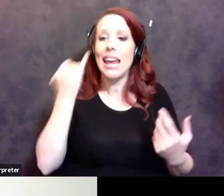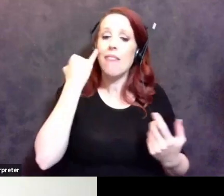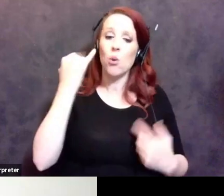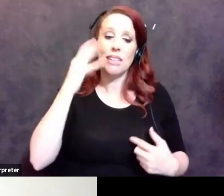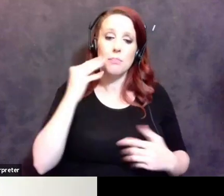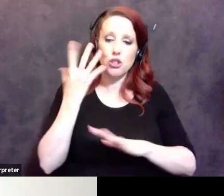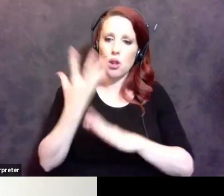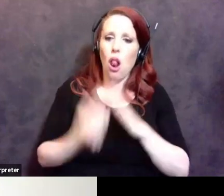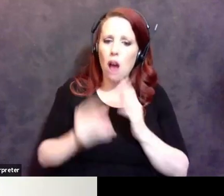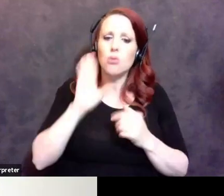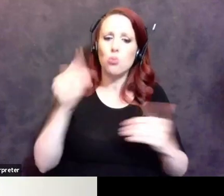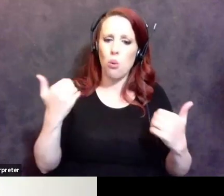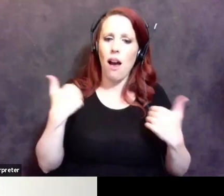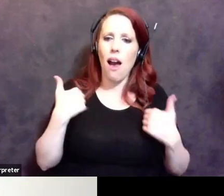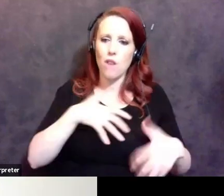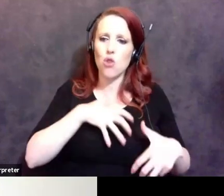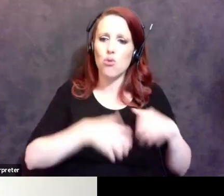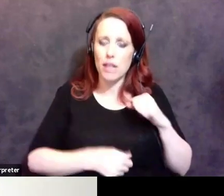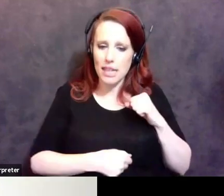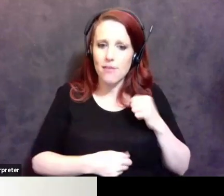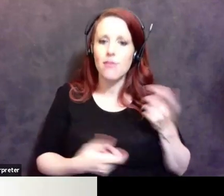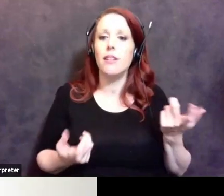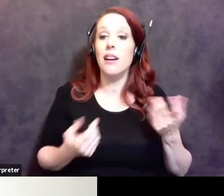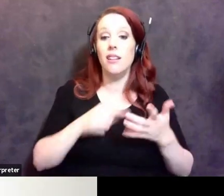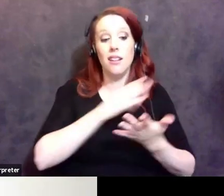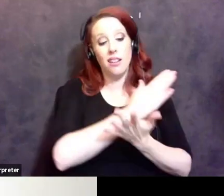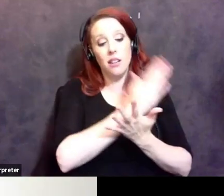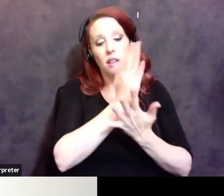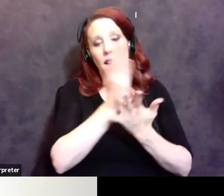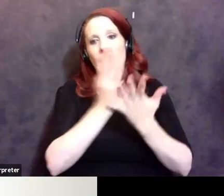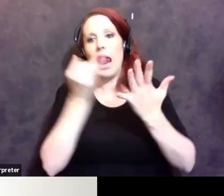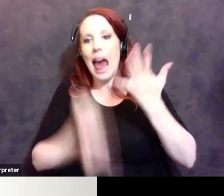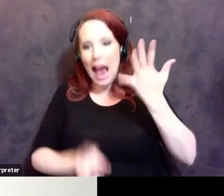the last couple stages of grief are acceptance but you have to go through all of these other